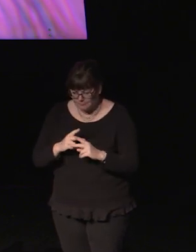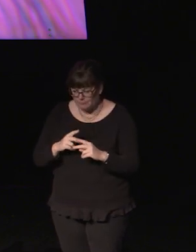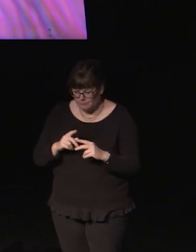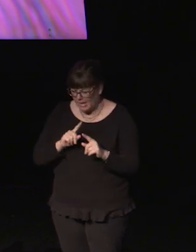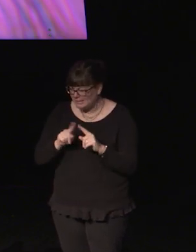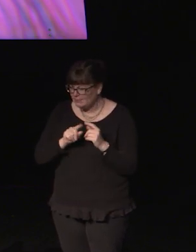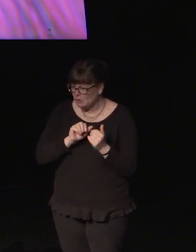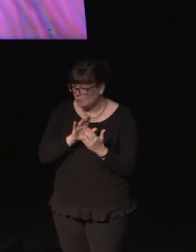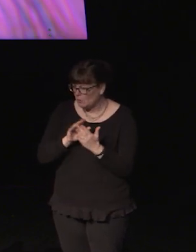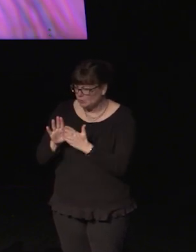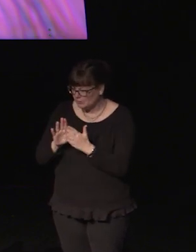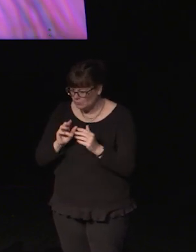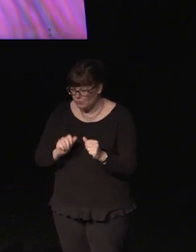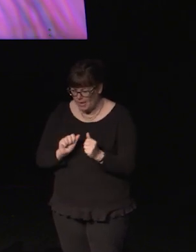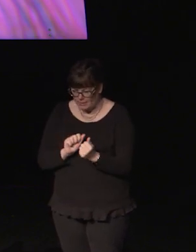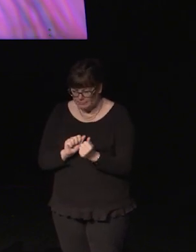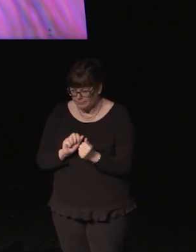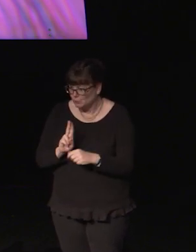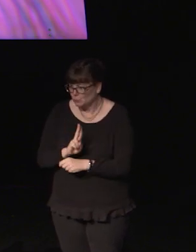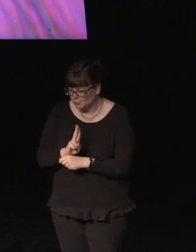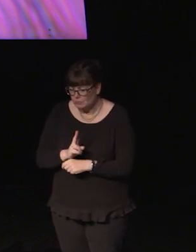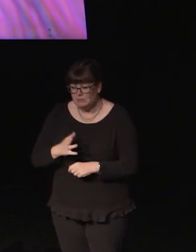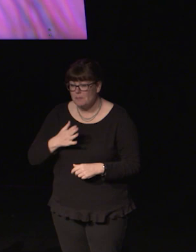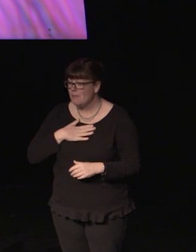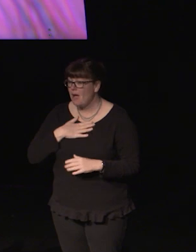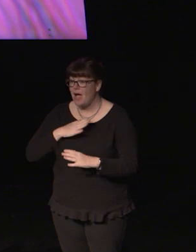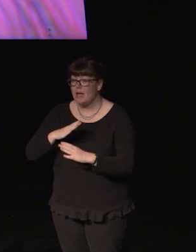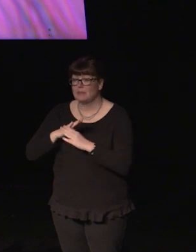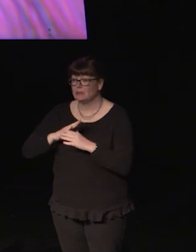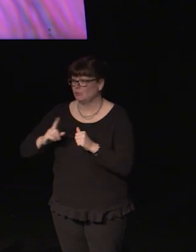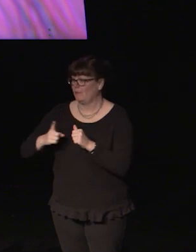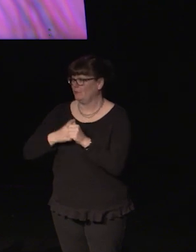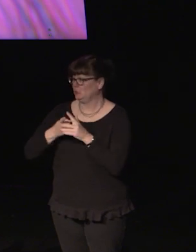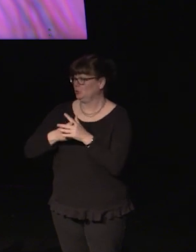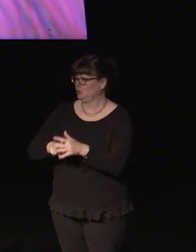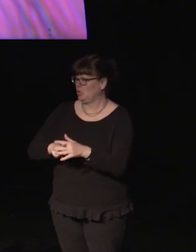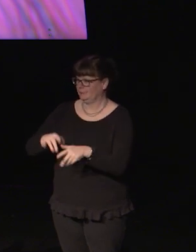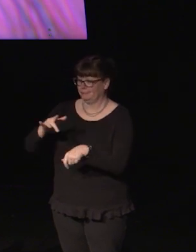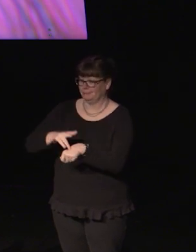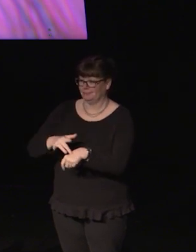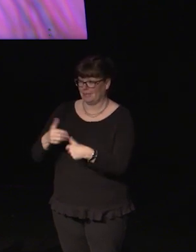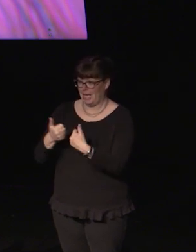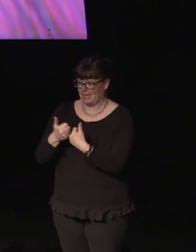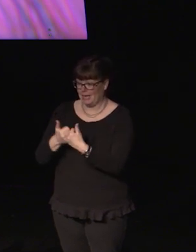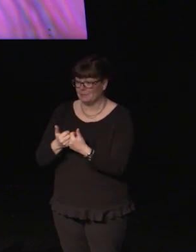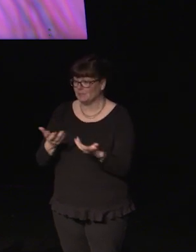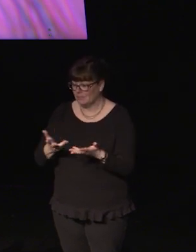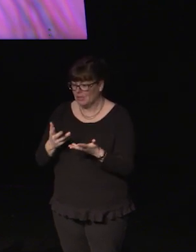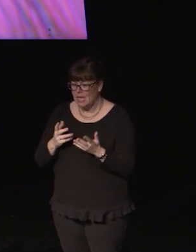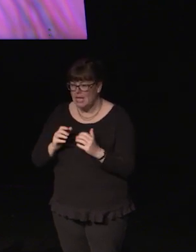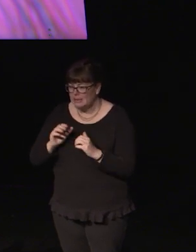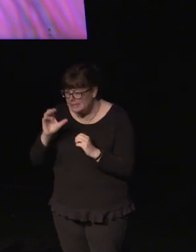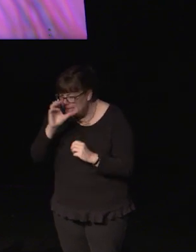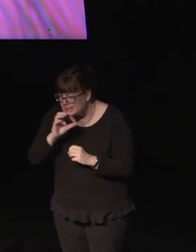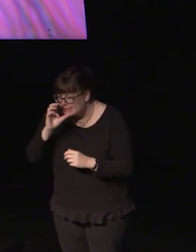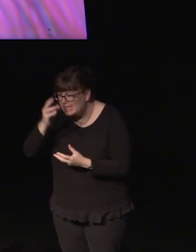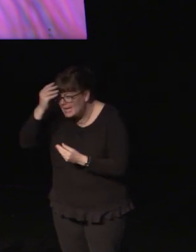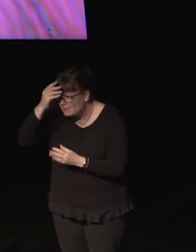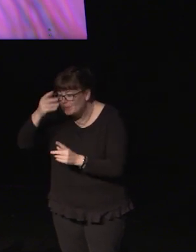you can take mechanically. But barriers that I'm finding when I first get into a game are in the realm of finding information about the game before I buy it.